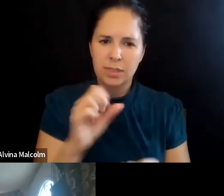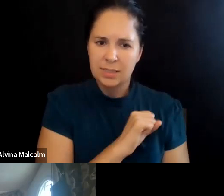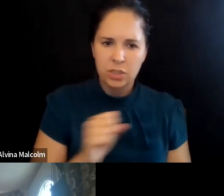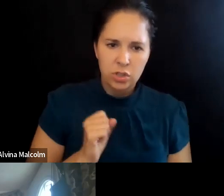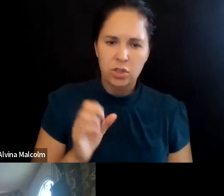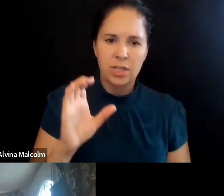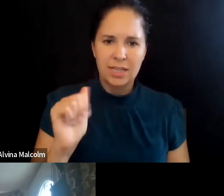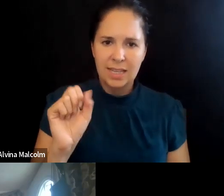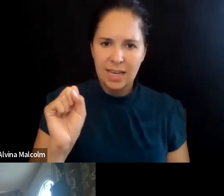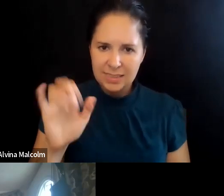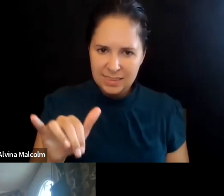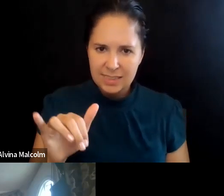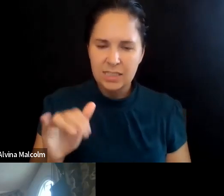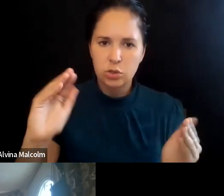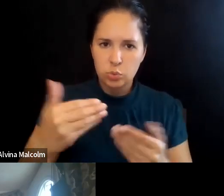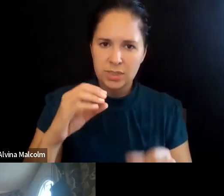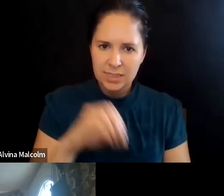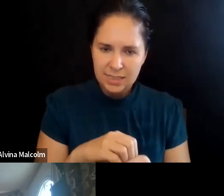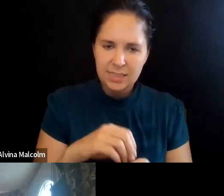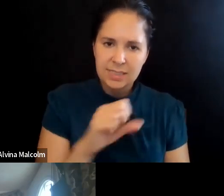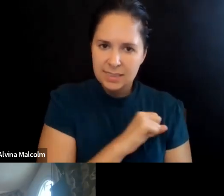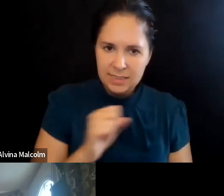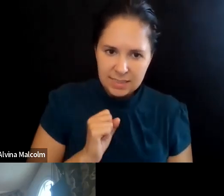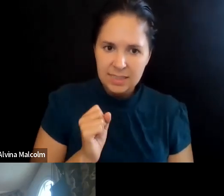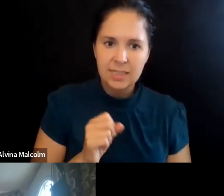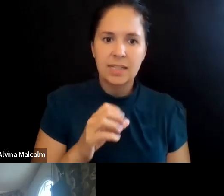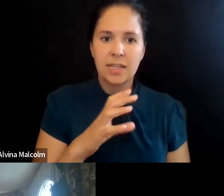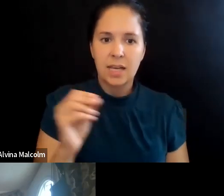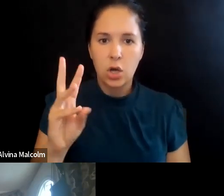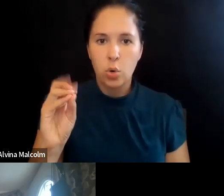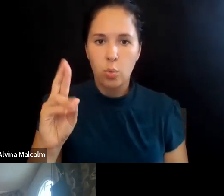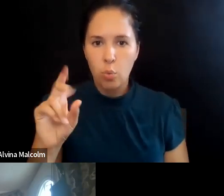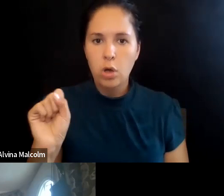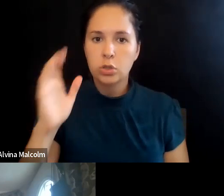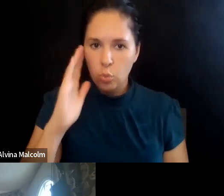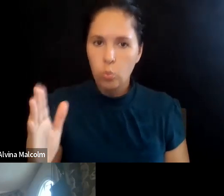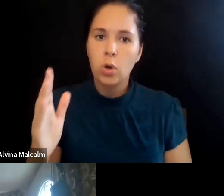disaster act is a bipartisan piece of